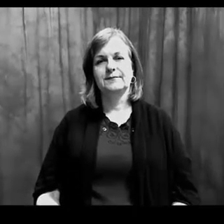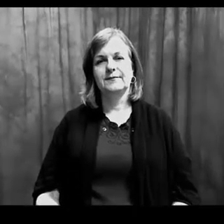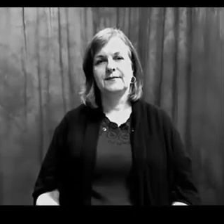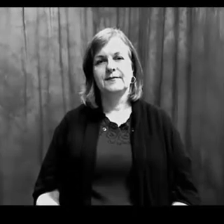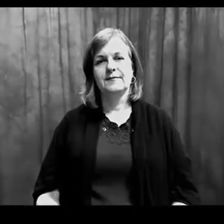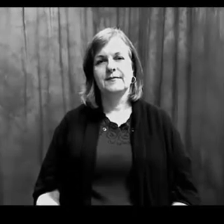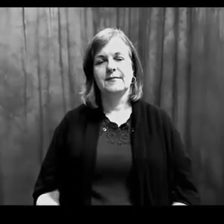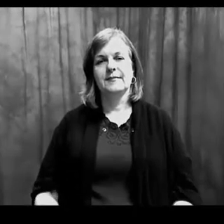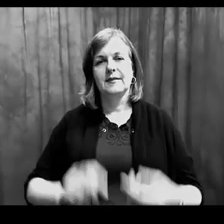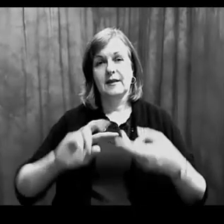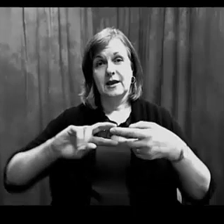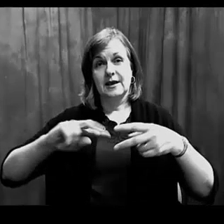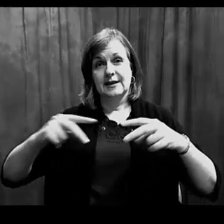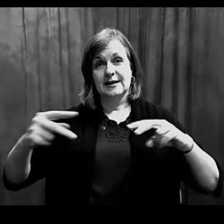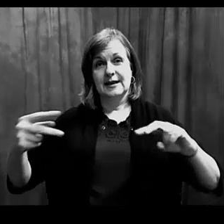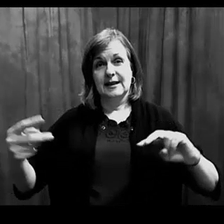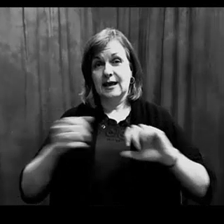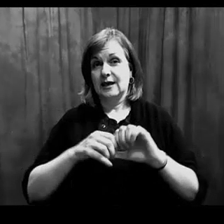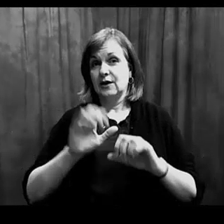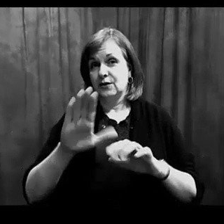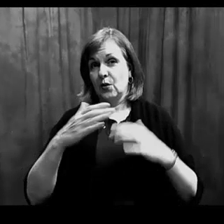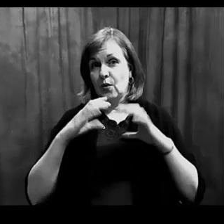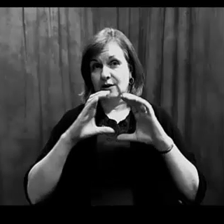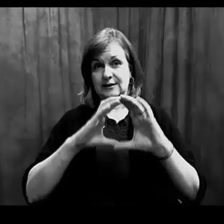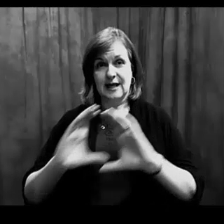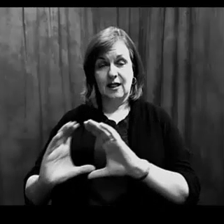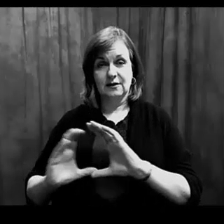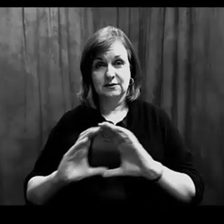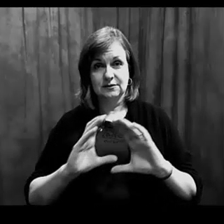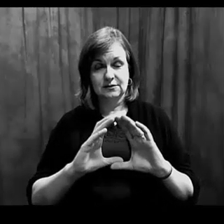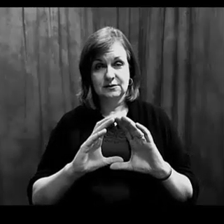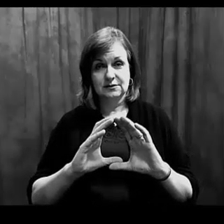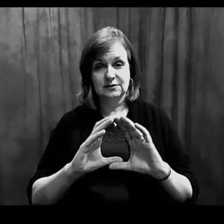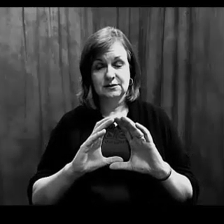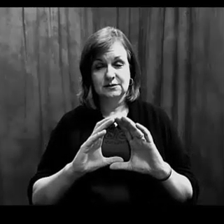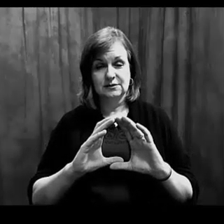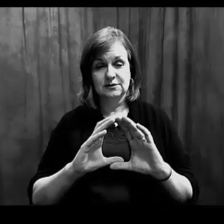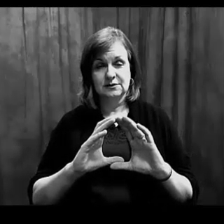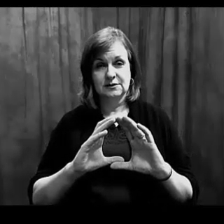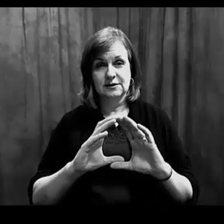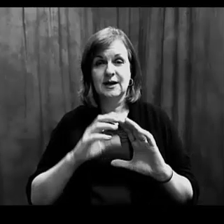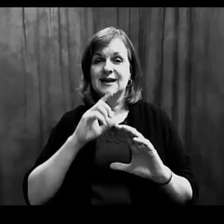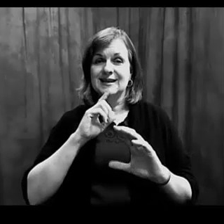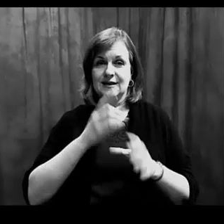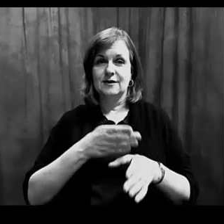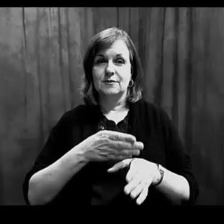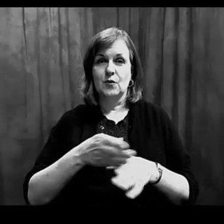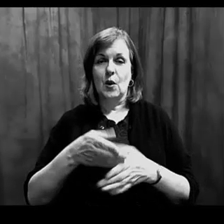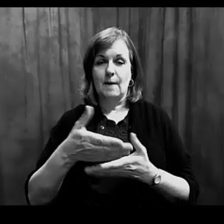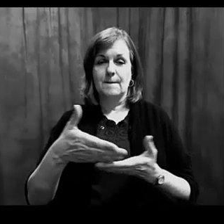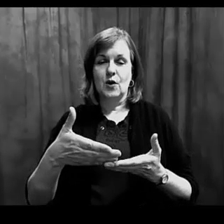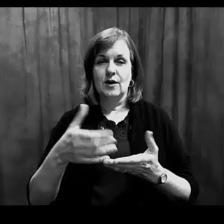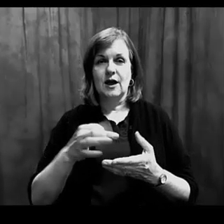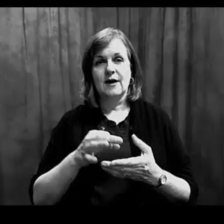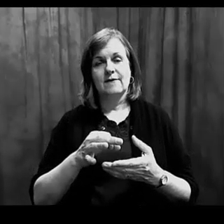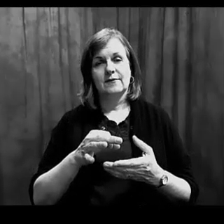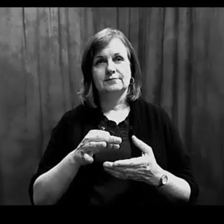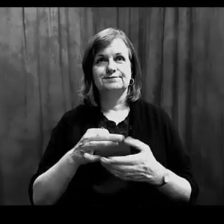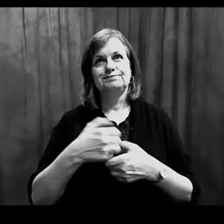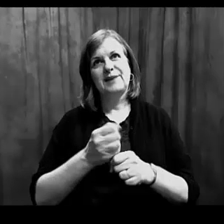so when we look at DNA -- DNA in your cells is